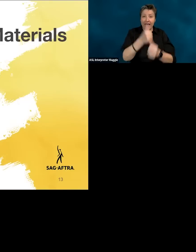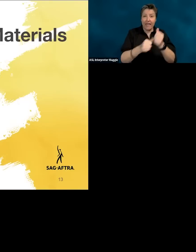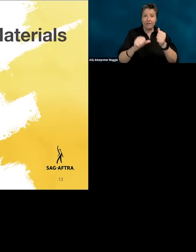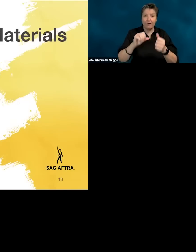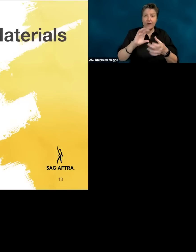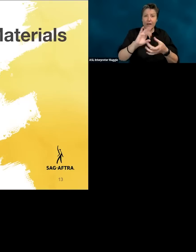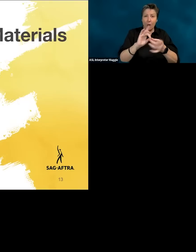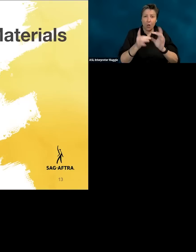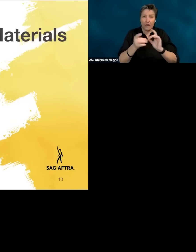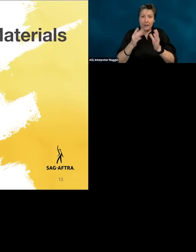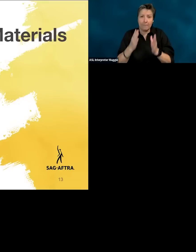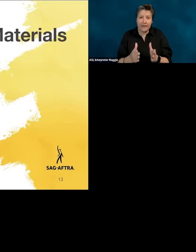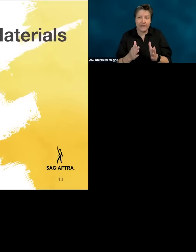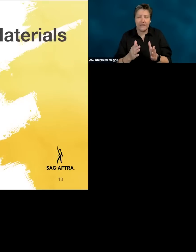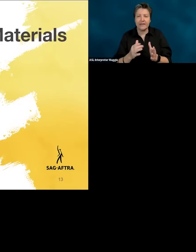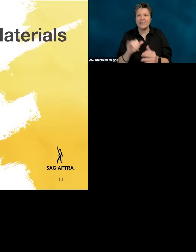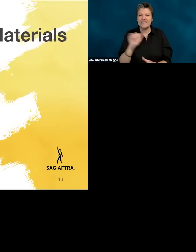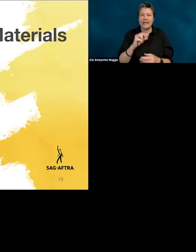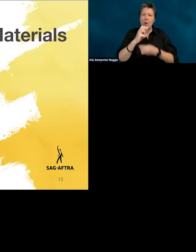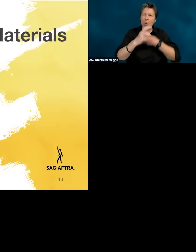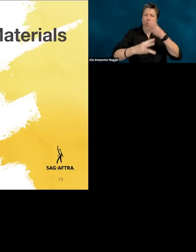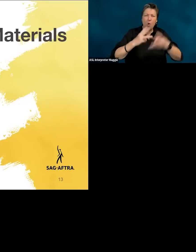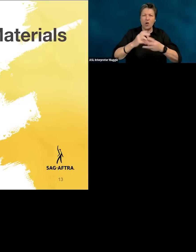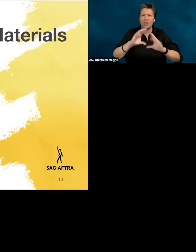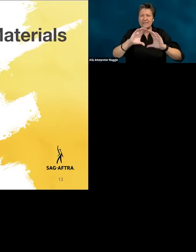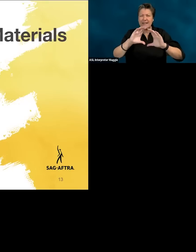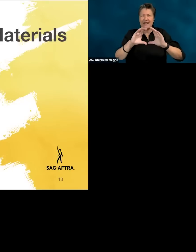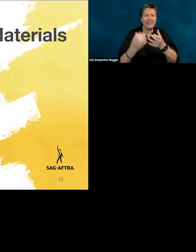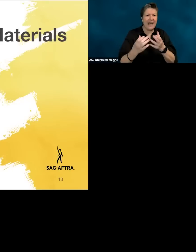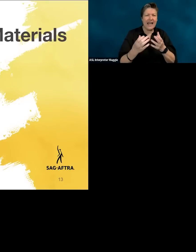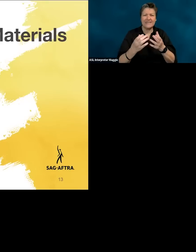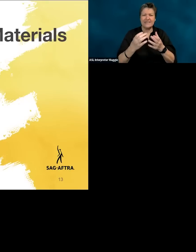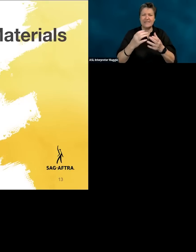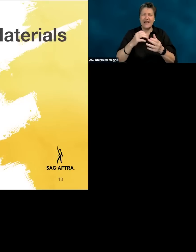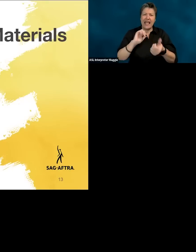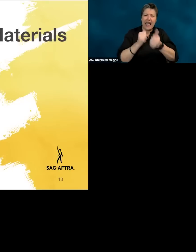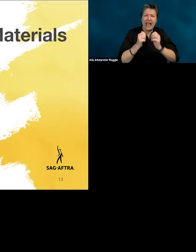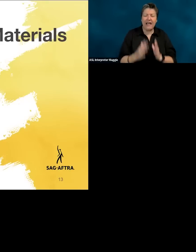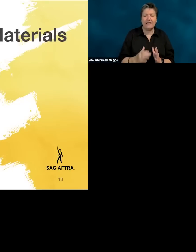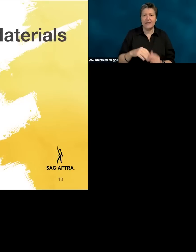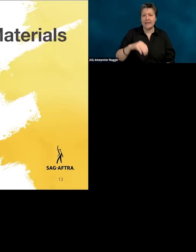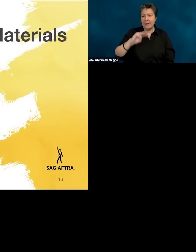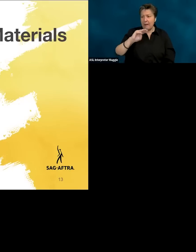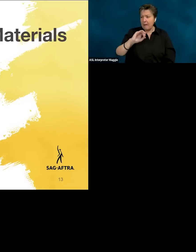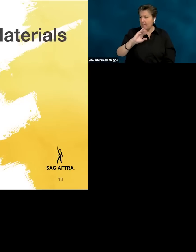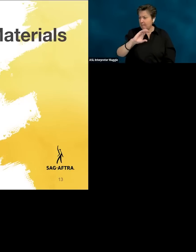Michael Phelps is so athletic, he'd probably be better at basketball than 98% of the population.